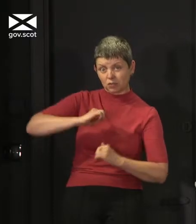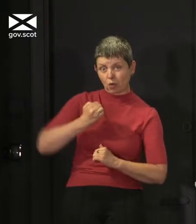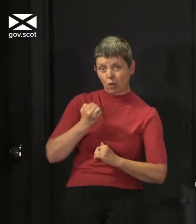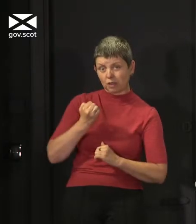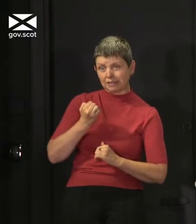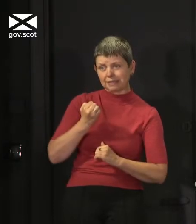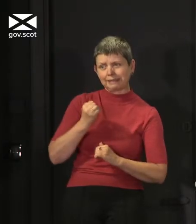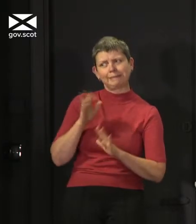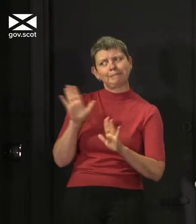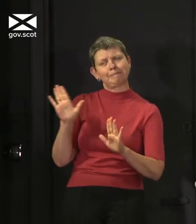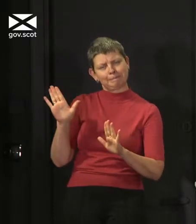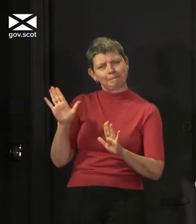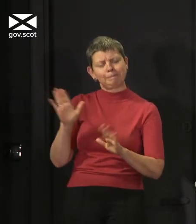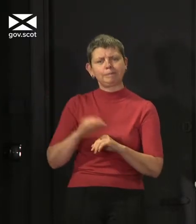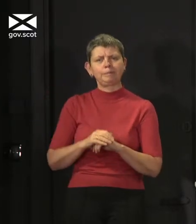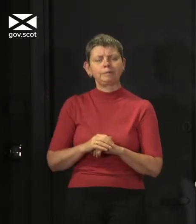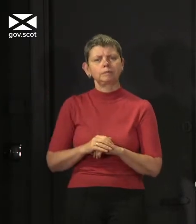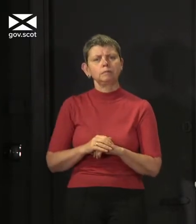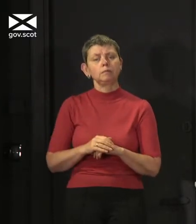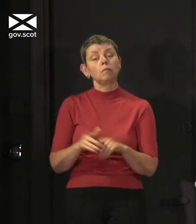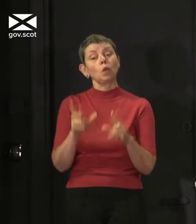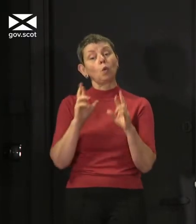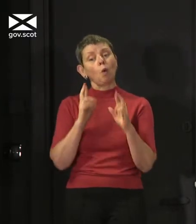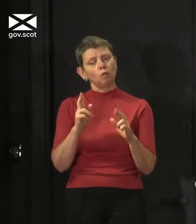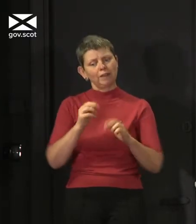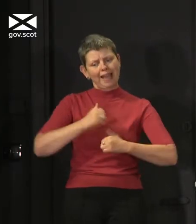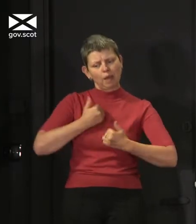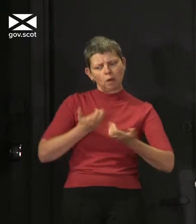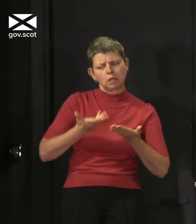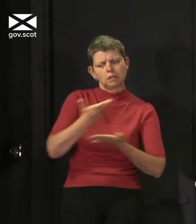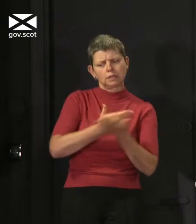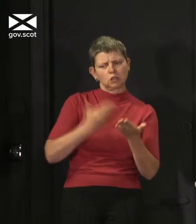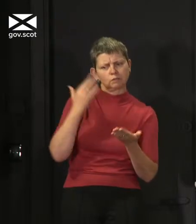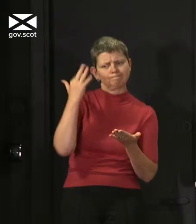Now, we will hopefully conclude that process of consideration over the next couple of days